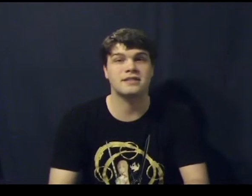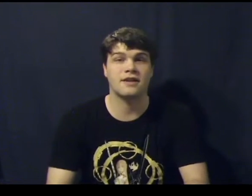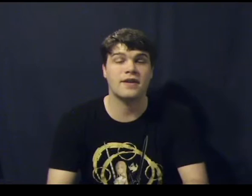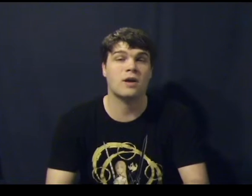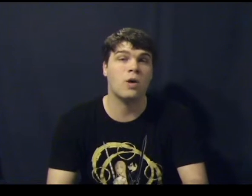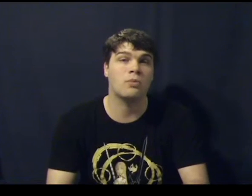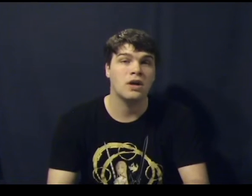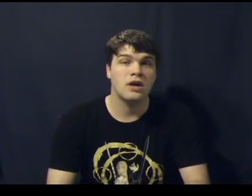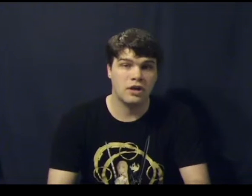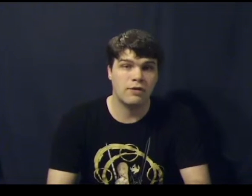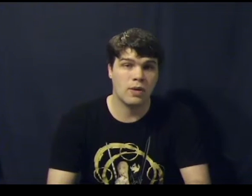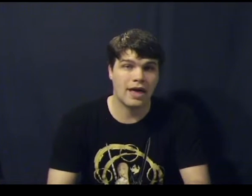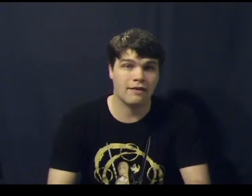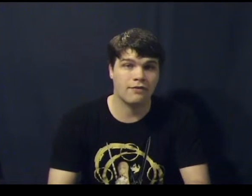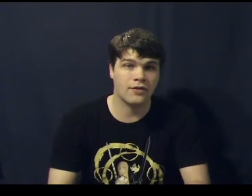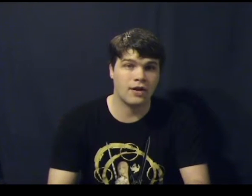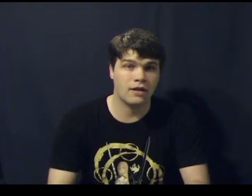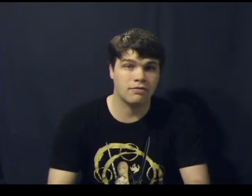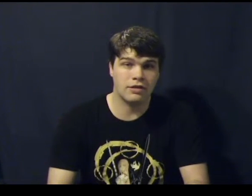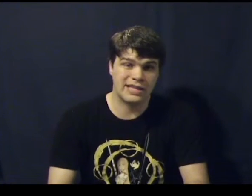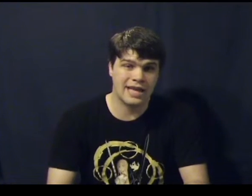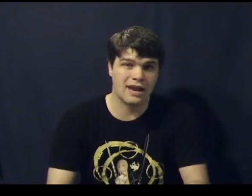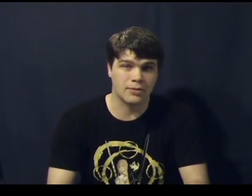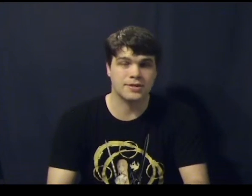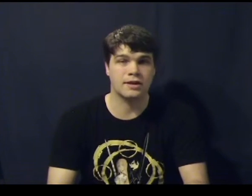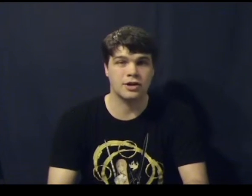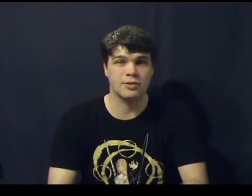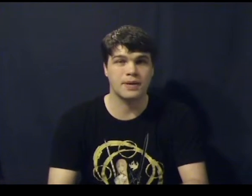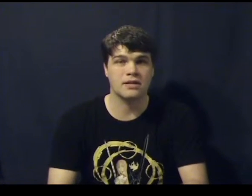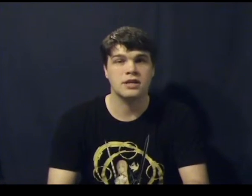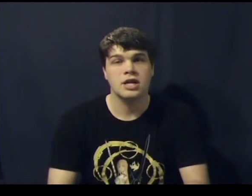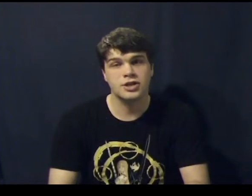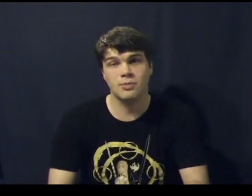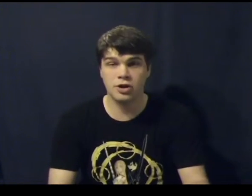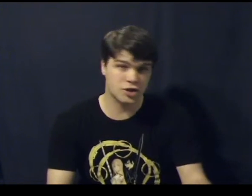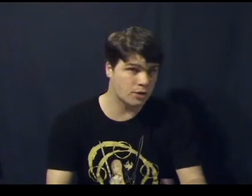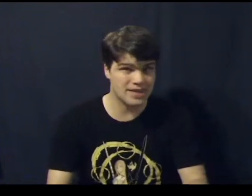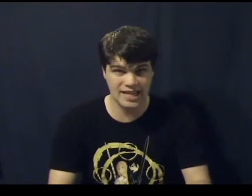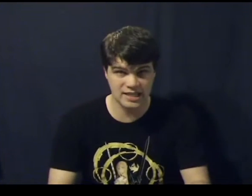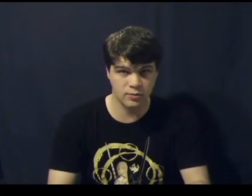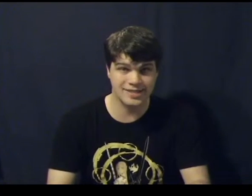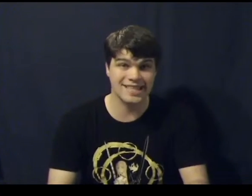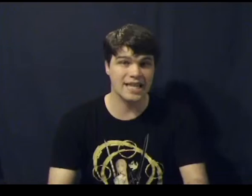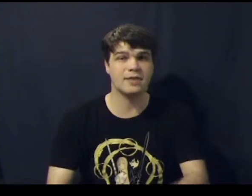and stuff at home if you have these animals under your belt. So I'm gonna start with the easy ones like the